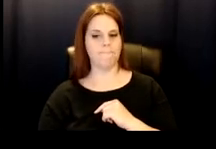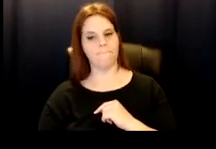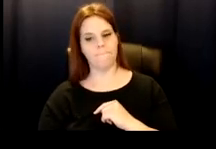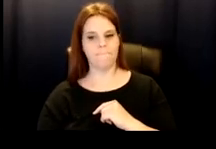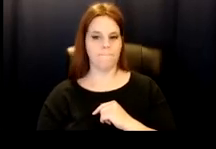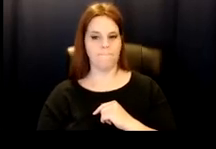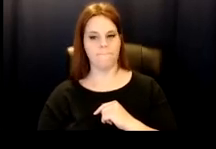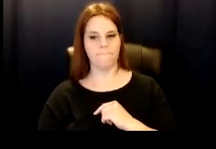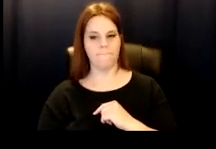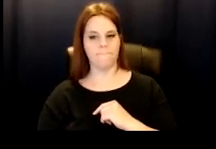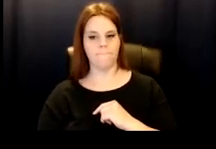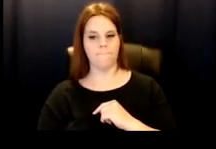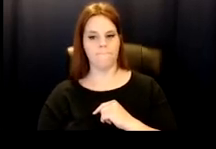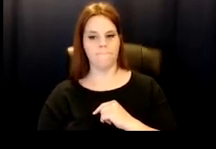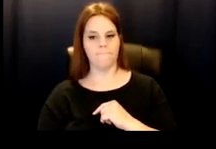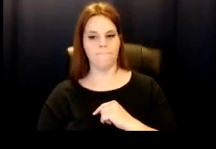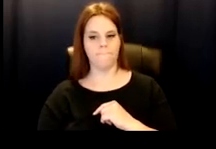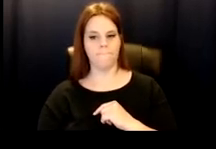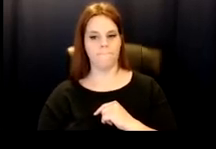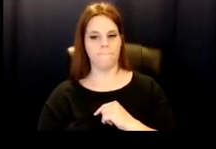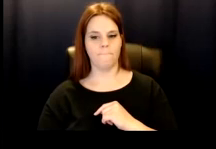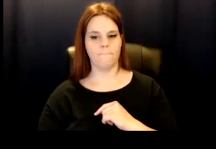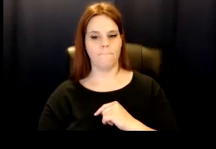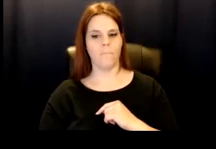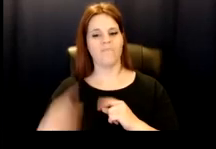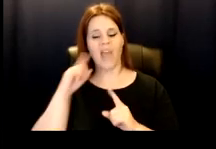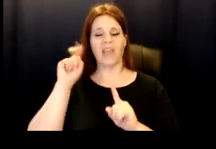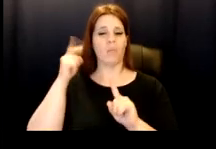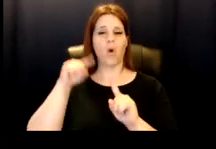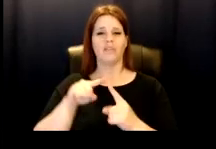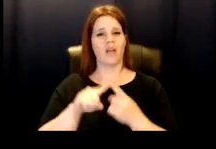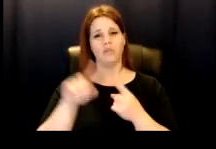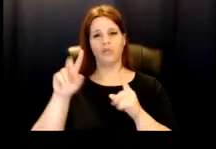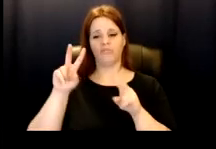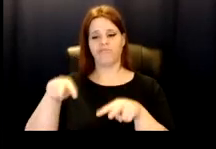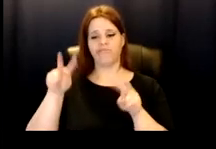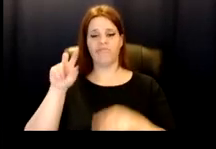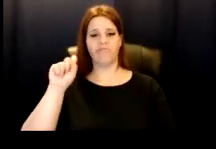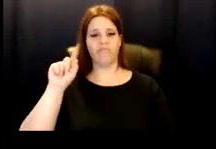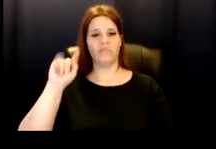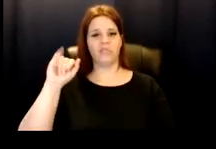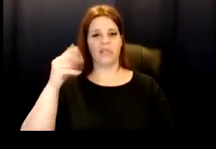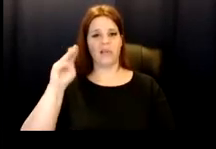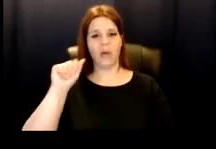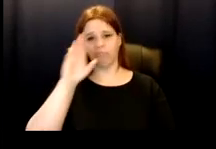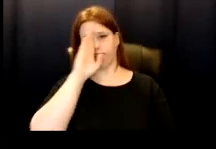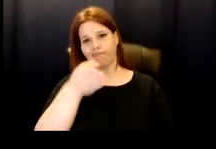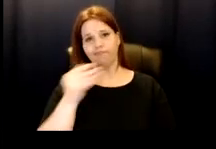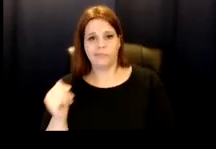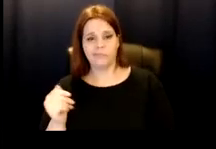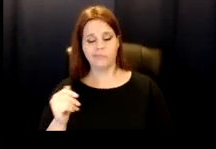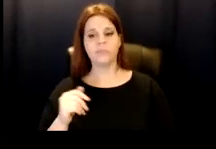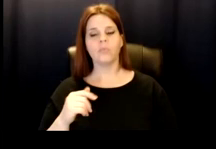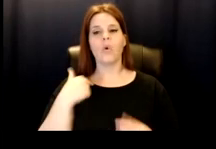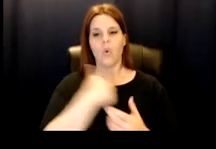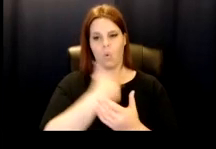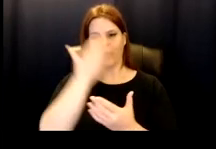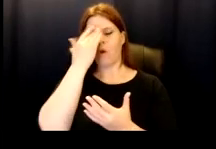boils down to plain old, you know, stigma. We know for a fact that employers have most